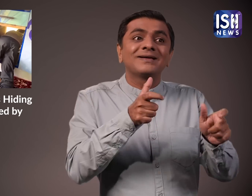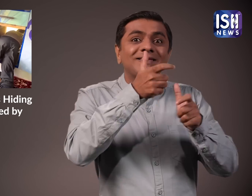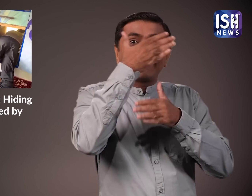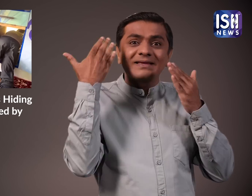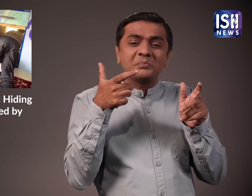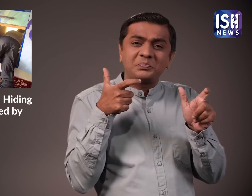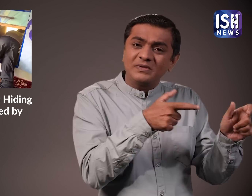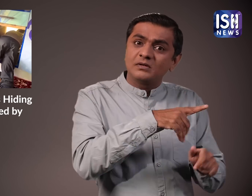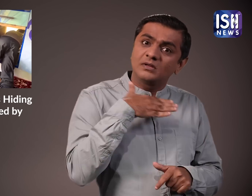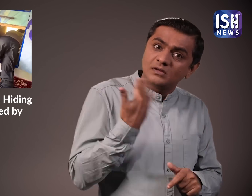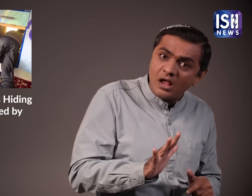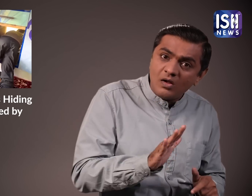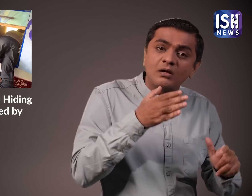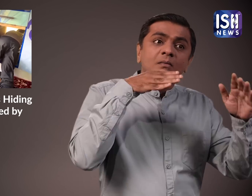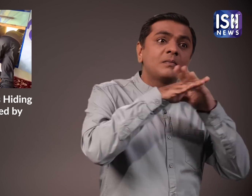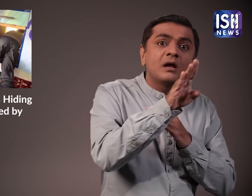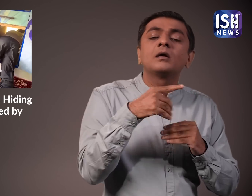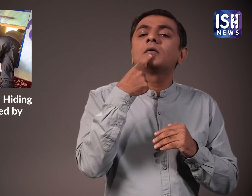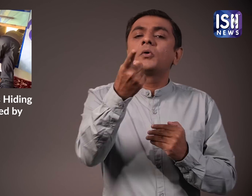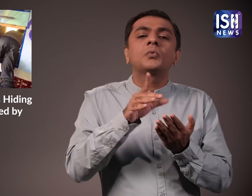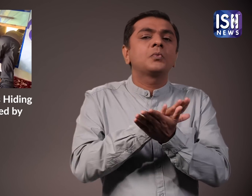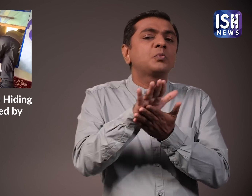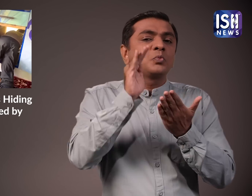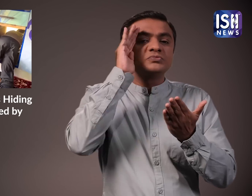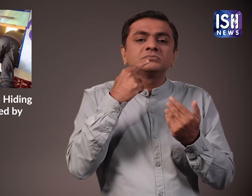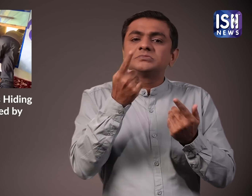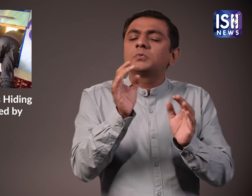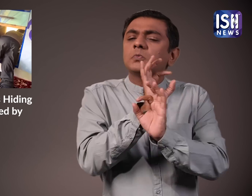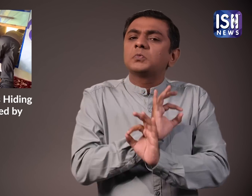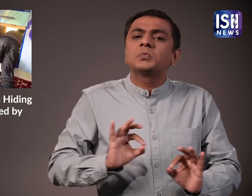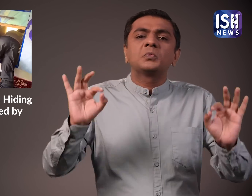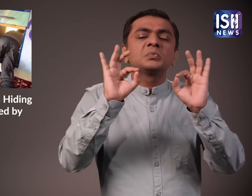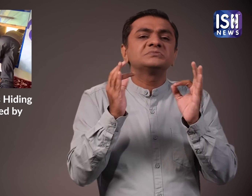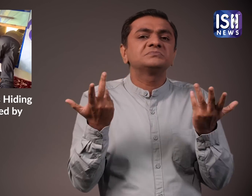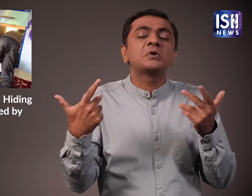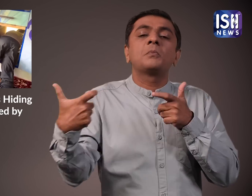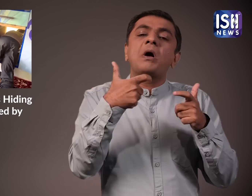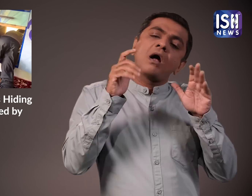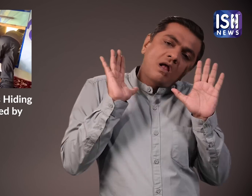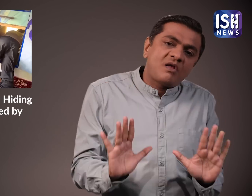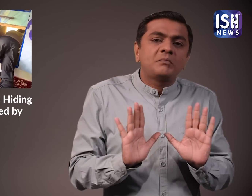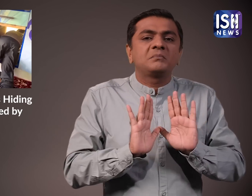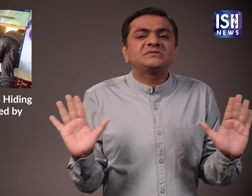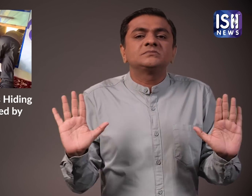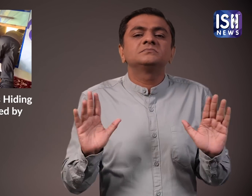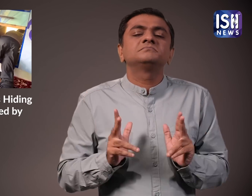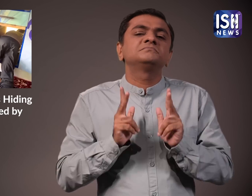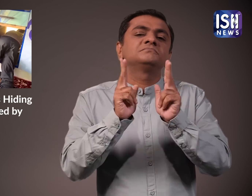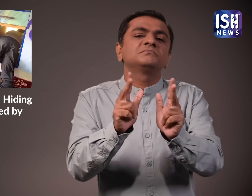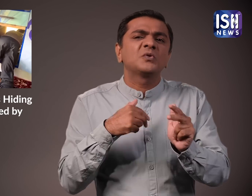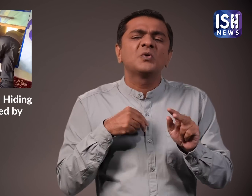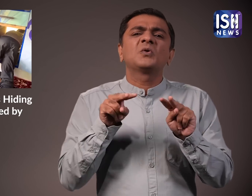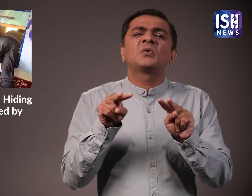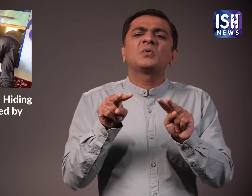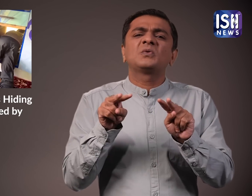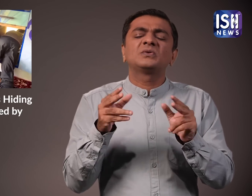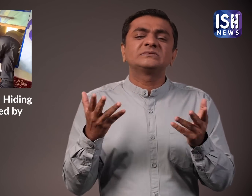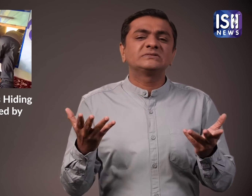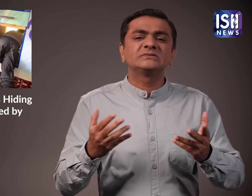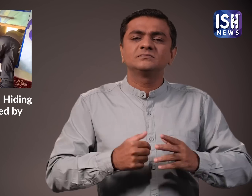Neither did they mention if any terrorist was slain.